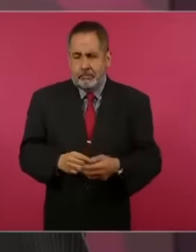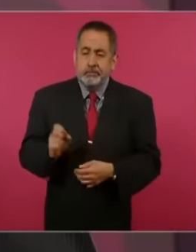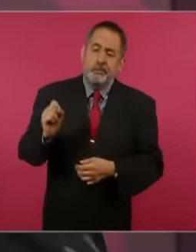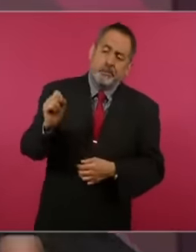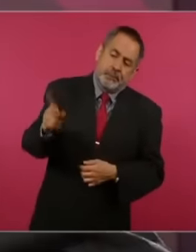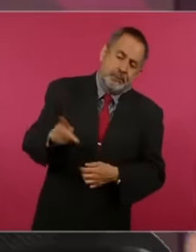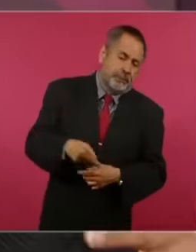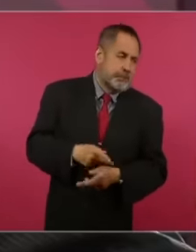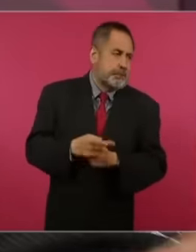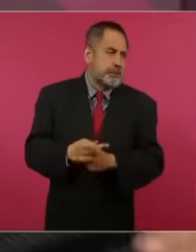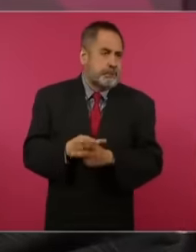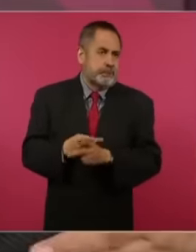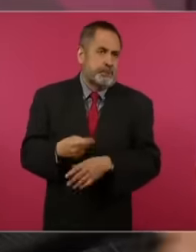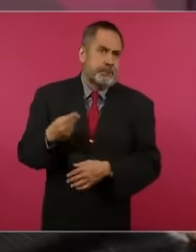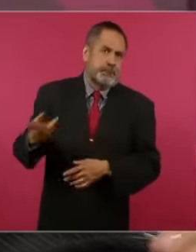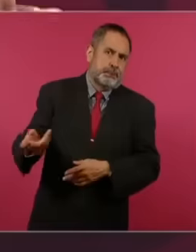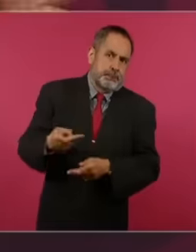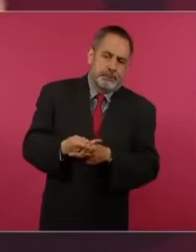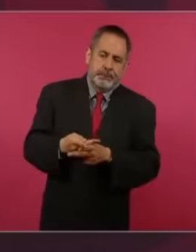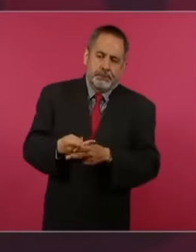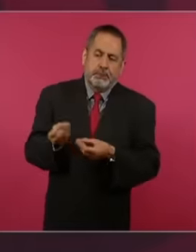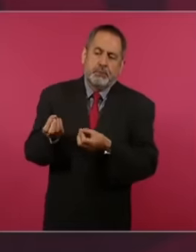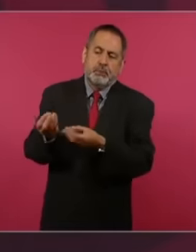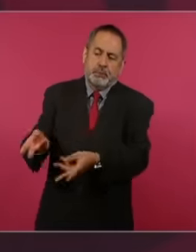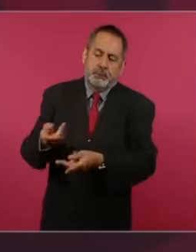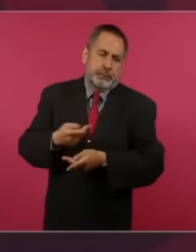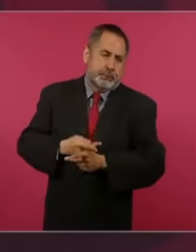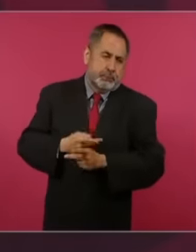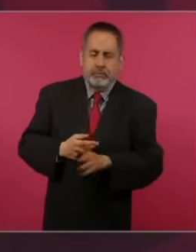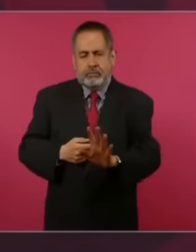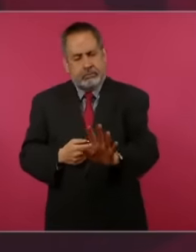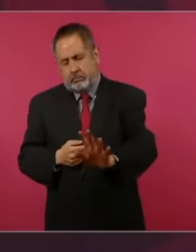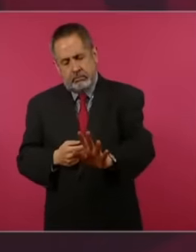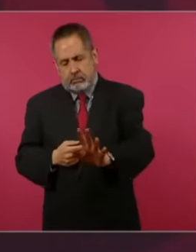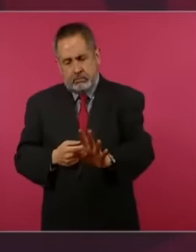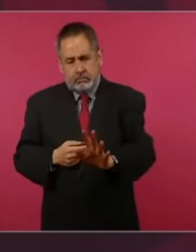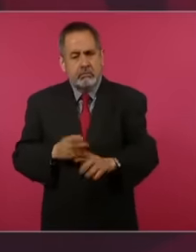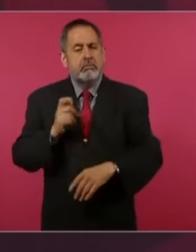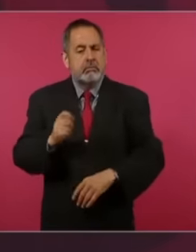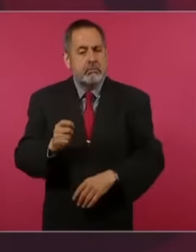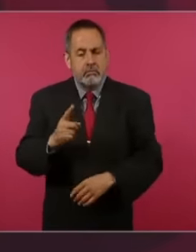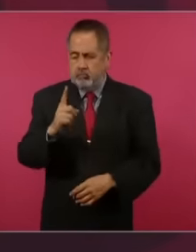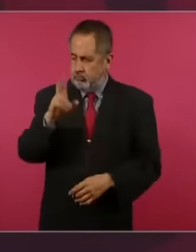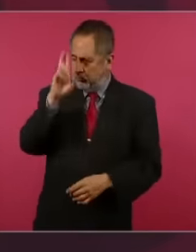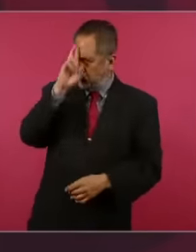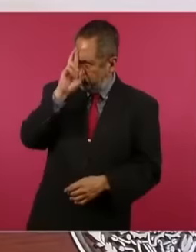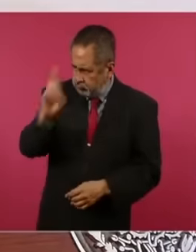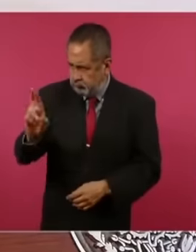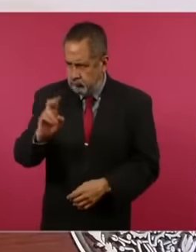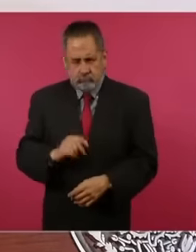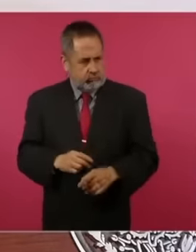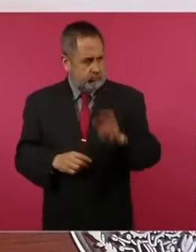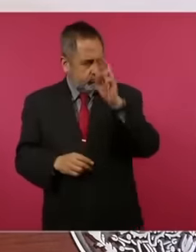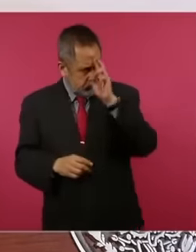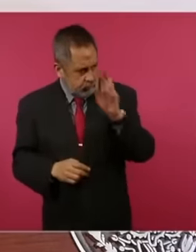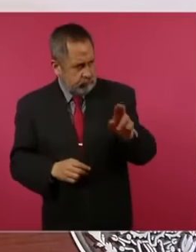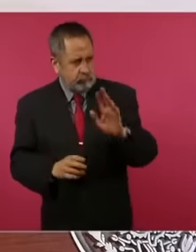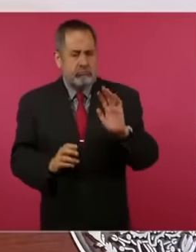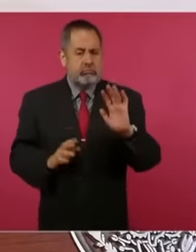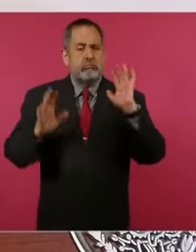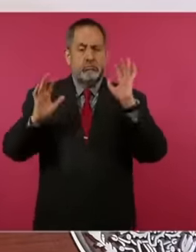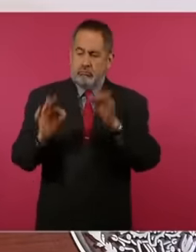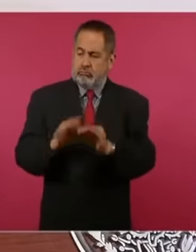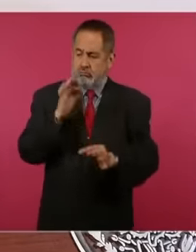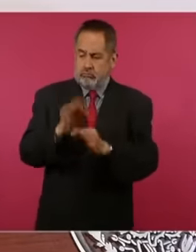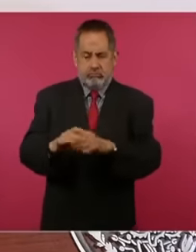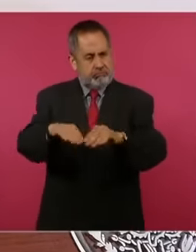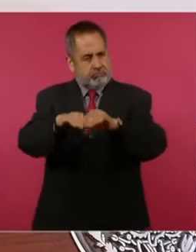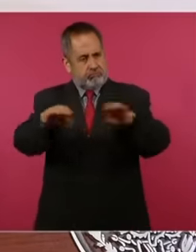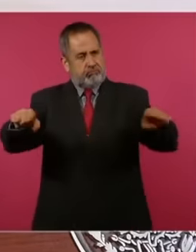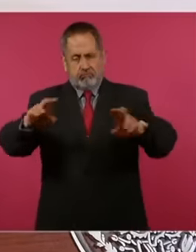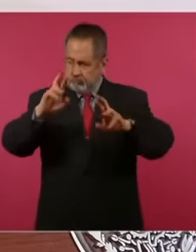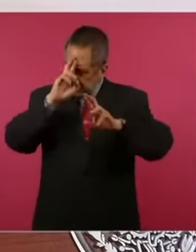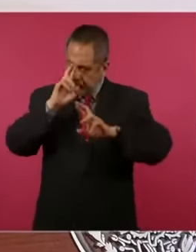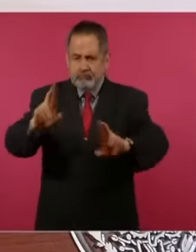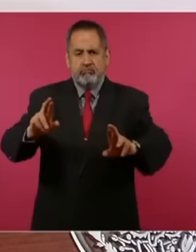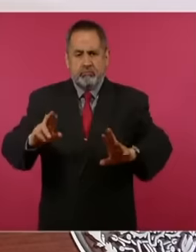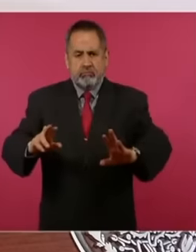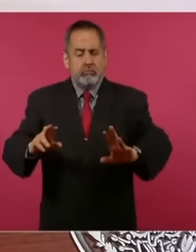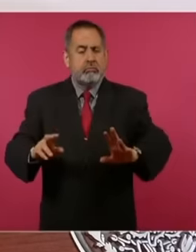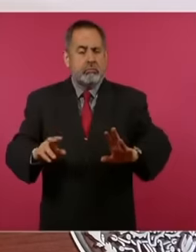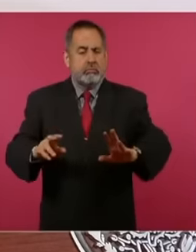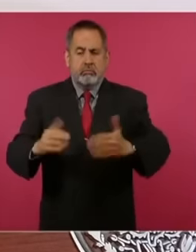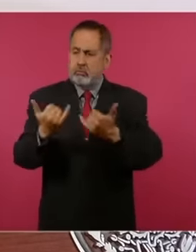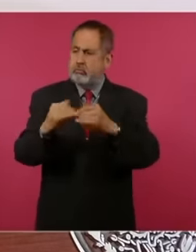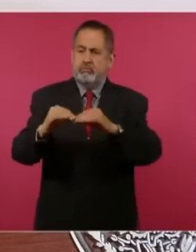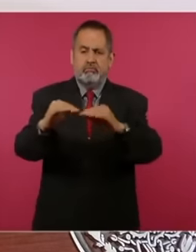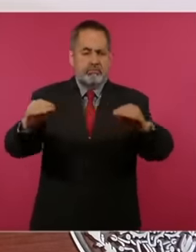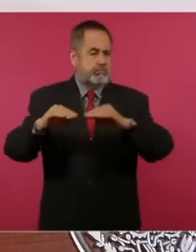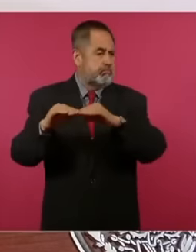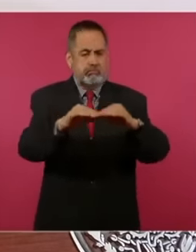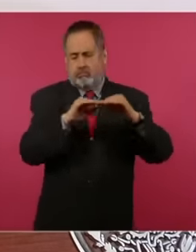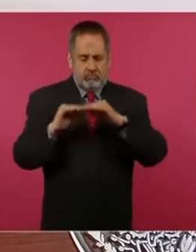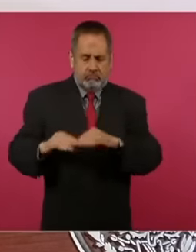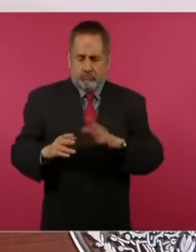I grant you I tolerate respect It is more horizontal it is more egalitarian